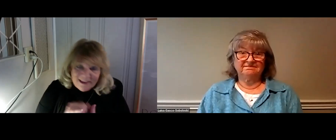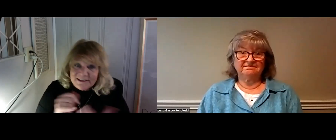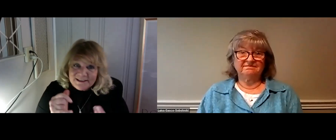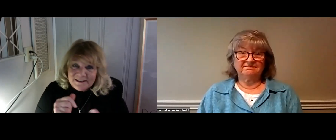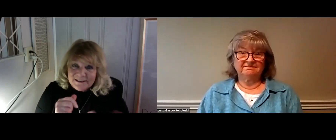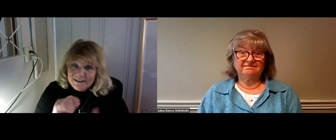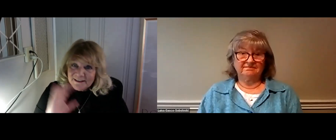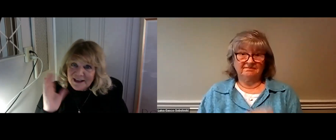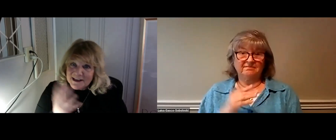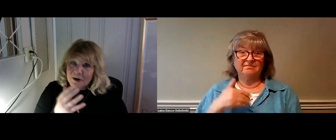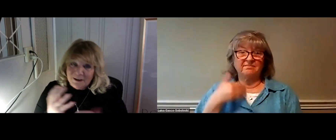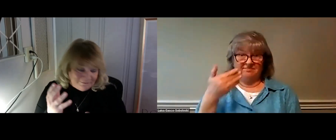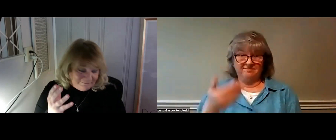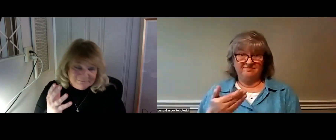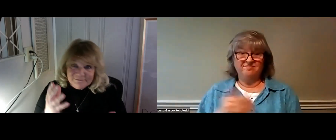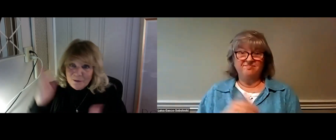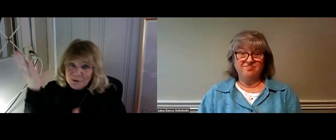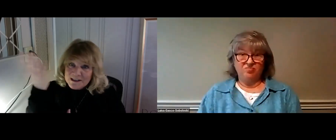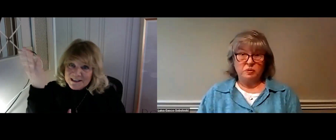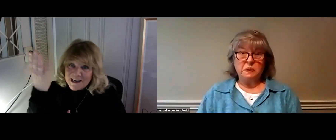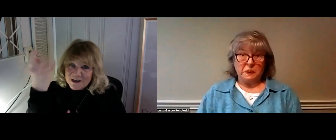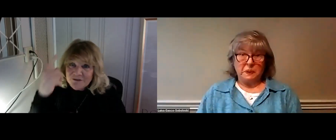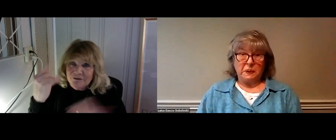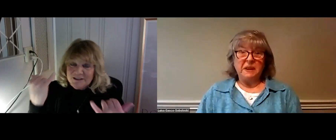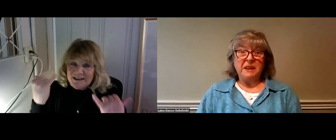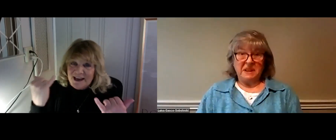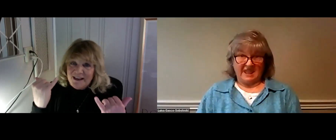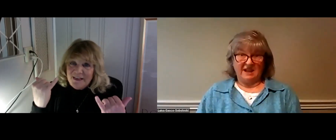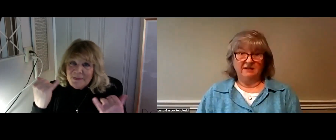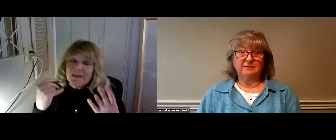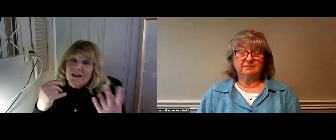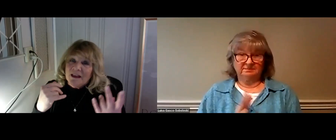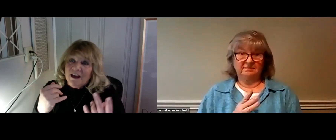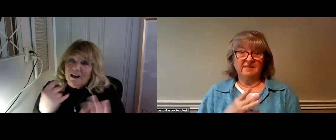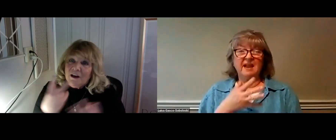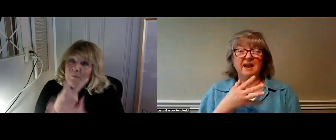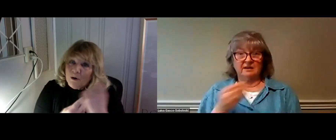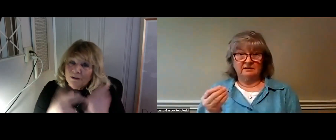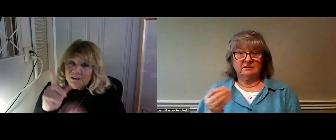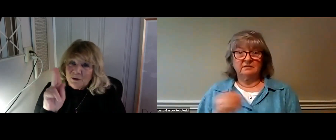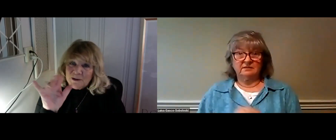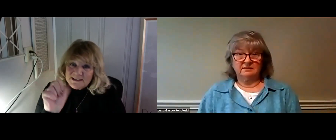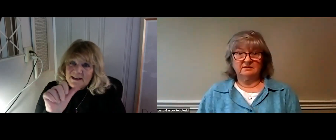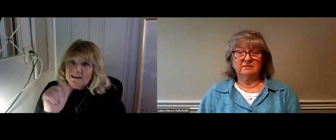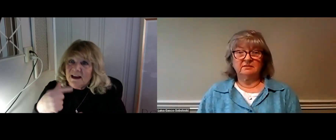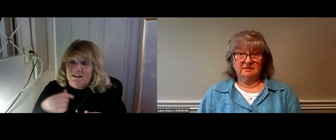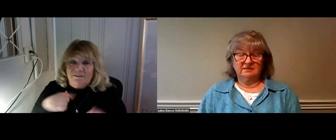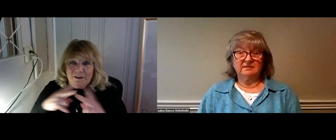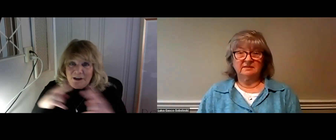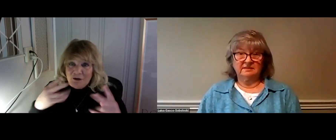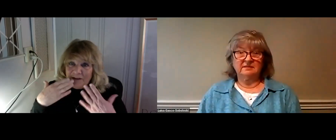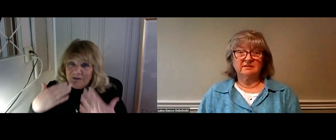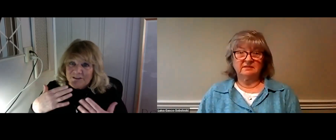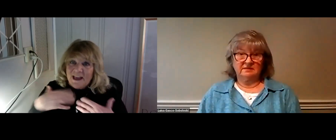So, thank you, I guess that's our presentation for today both Luisa and I are very grateful